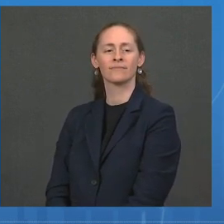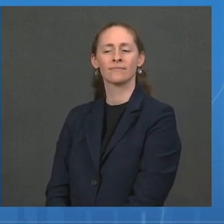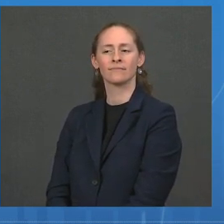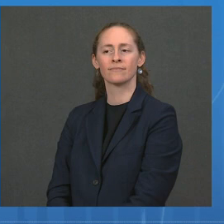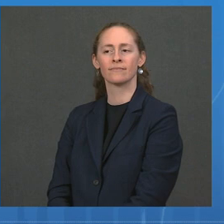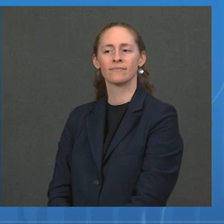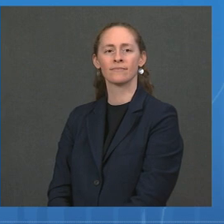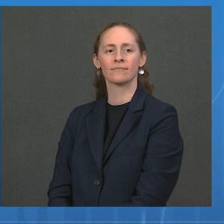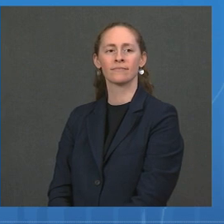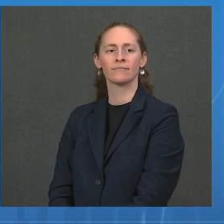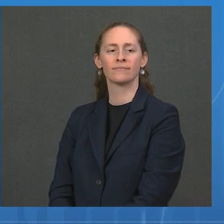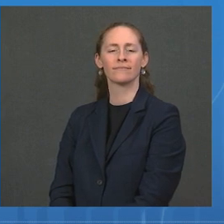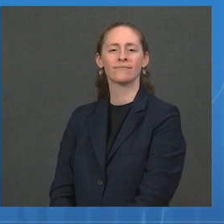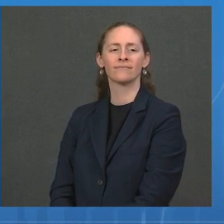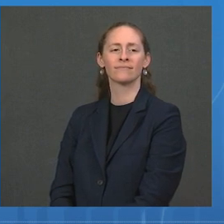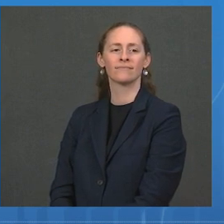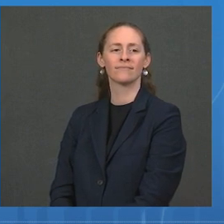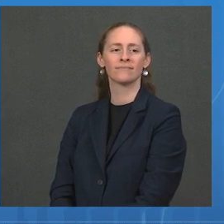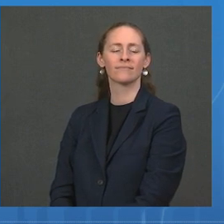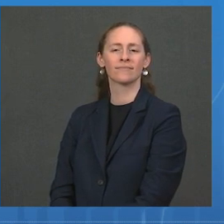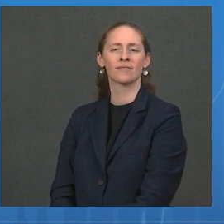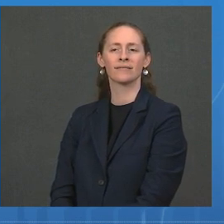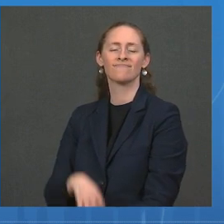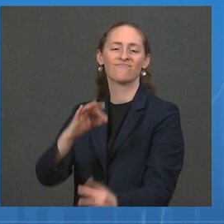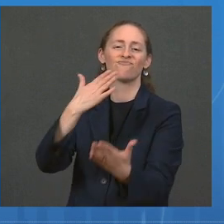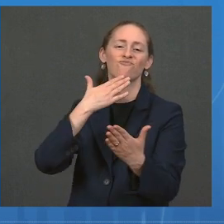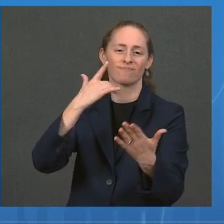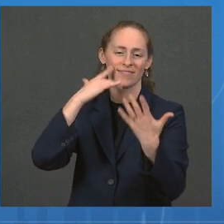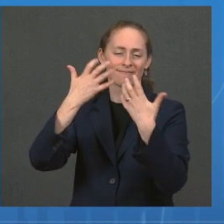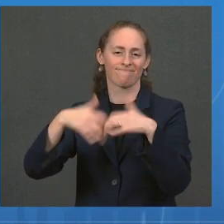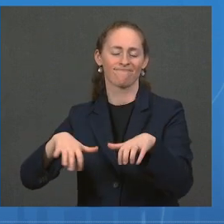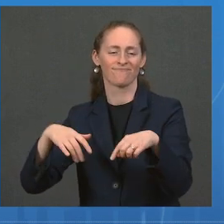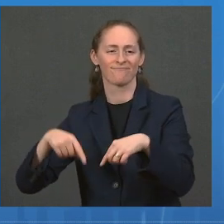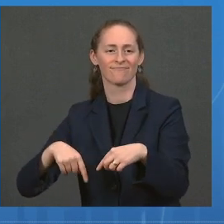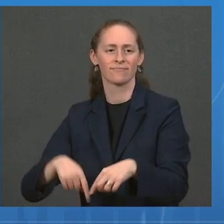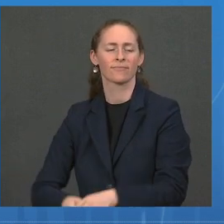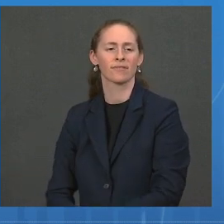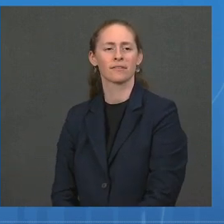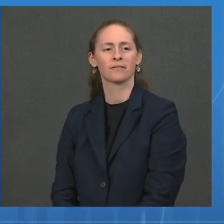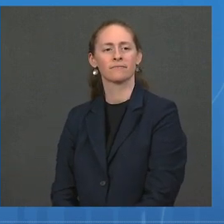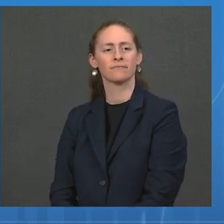The Press: Hey, thanks very much for doing this. So, you guys said that you have procured enough